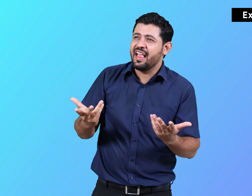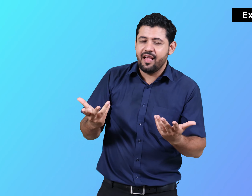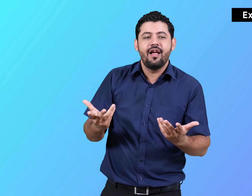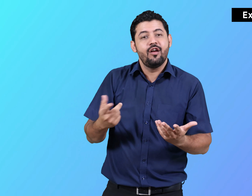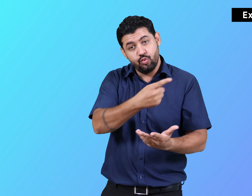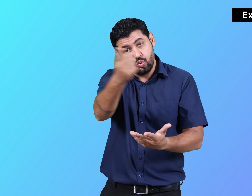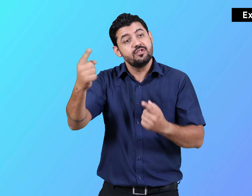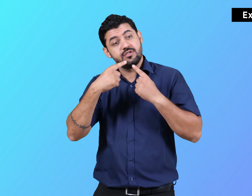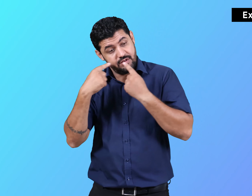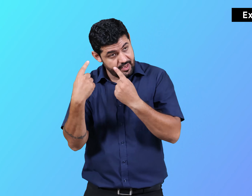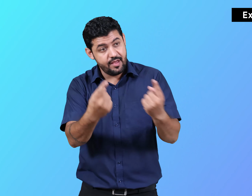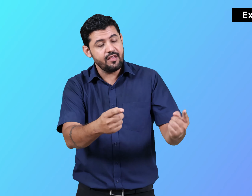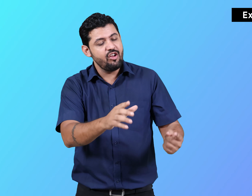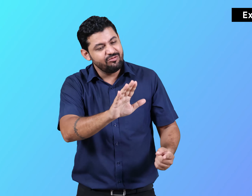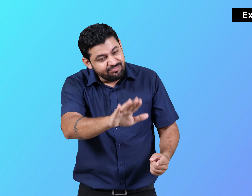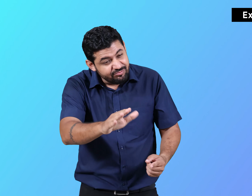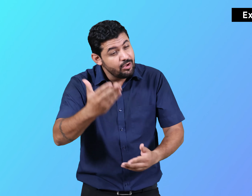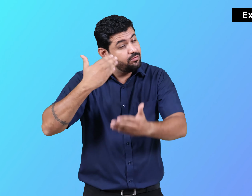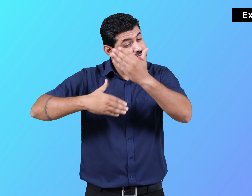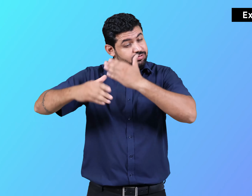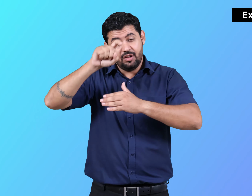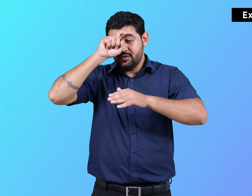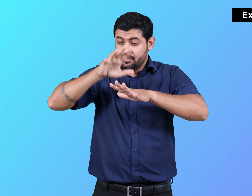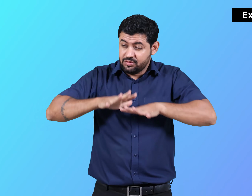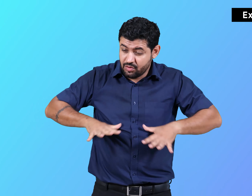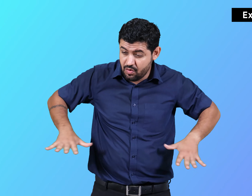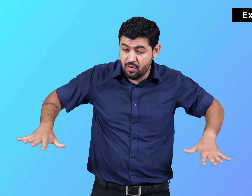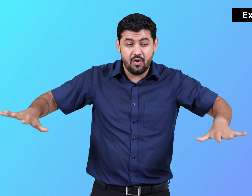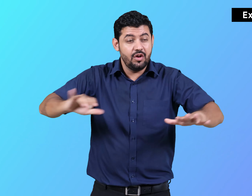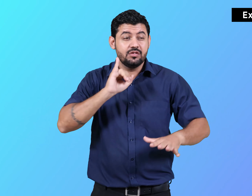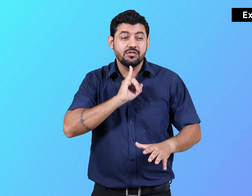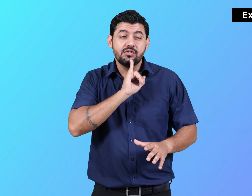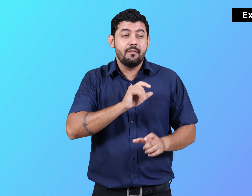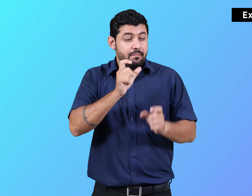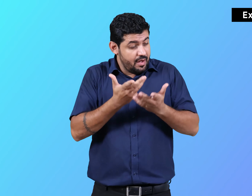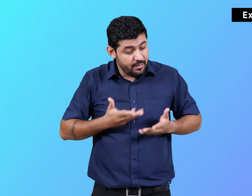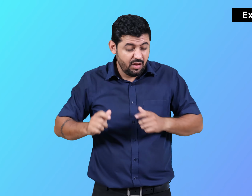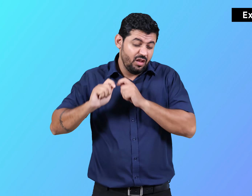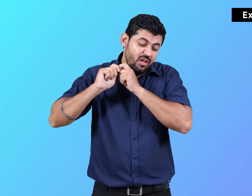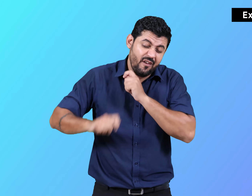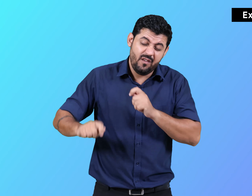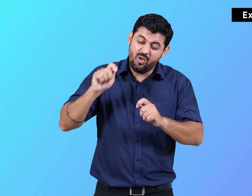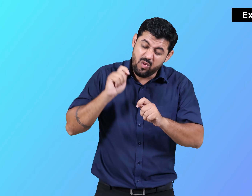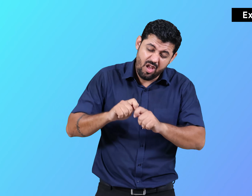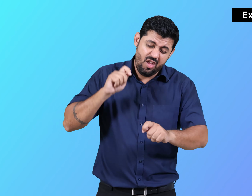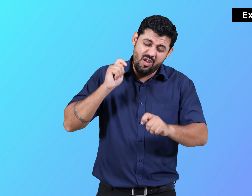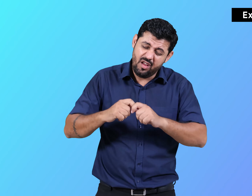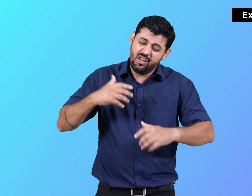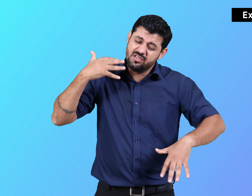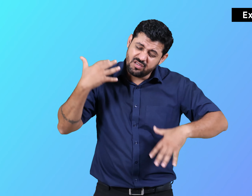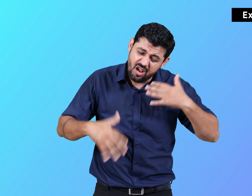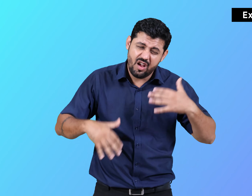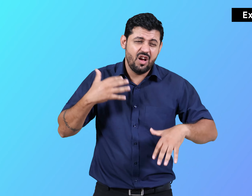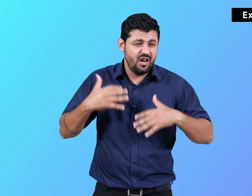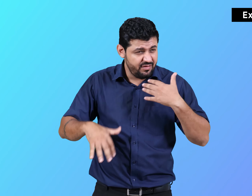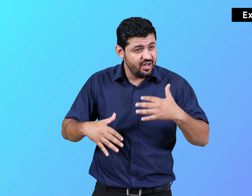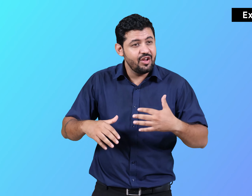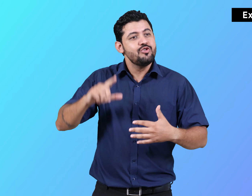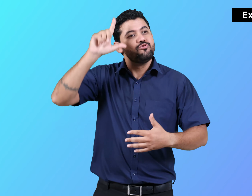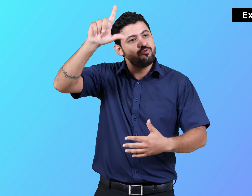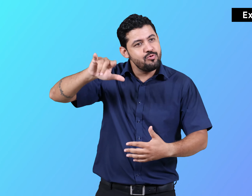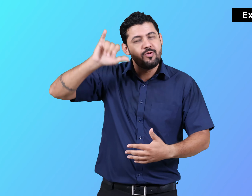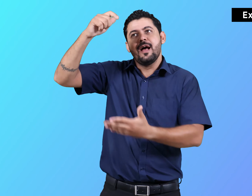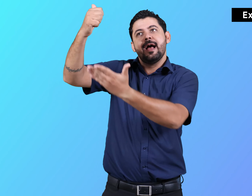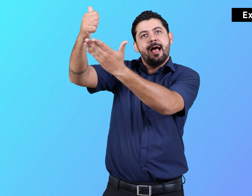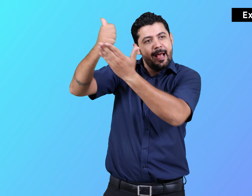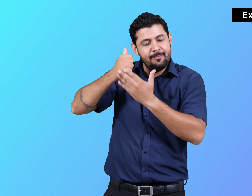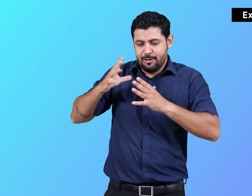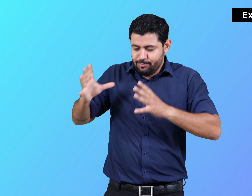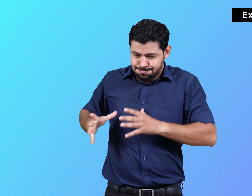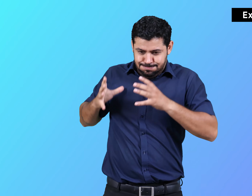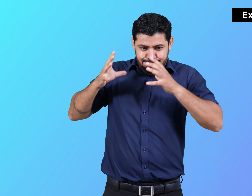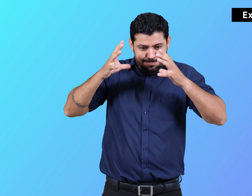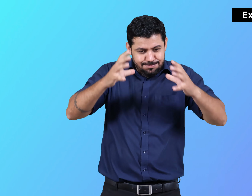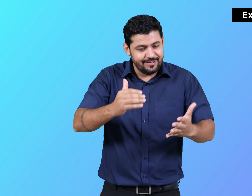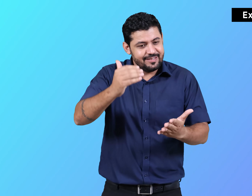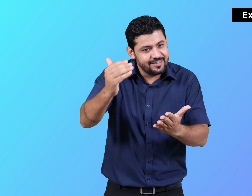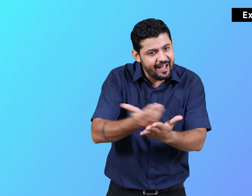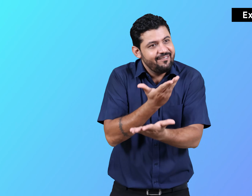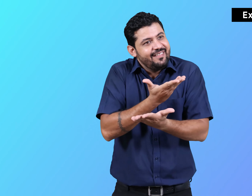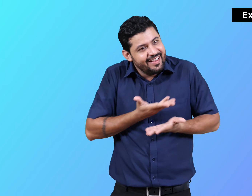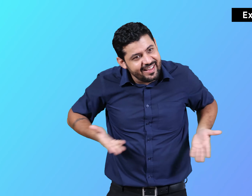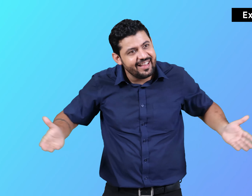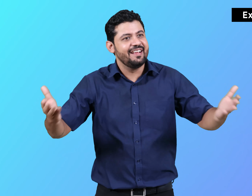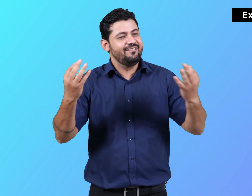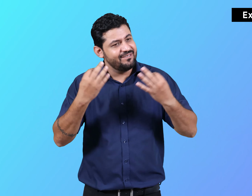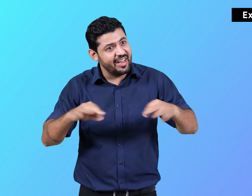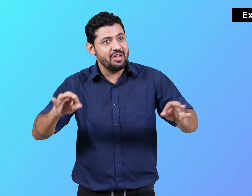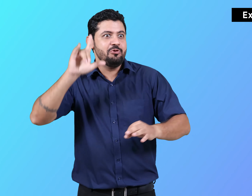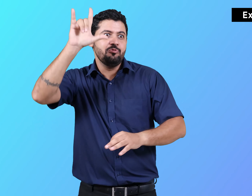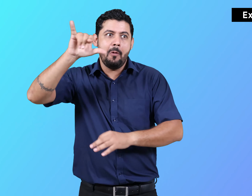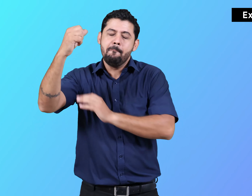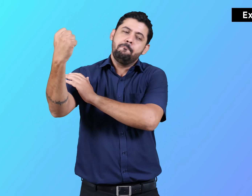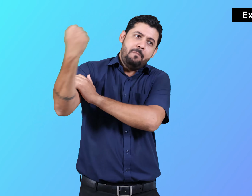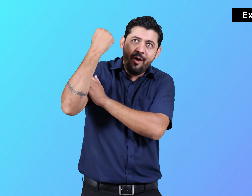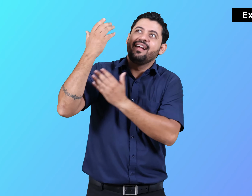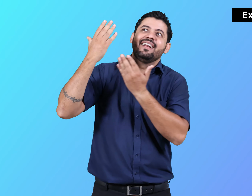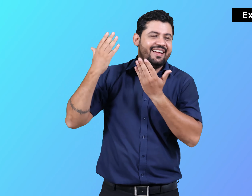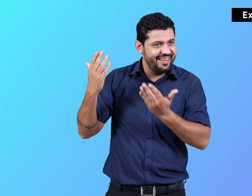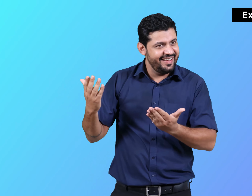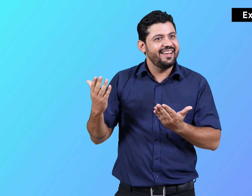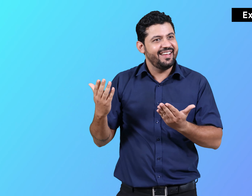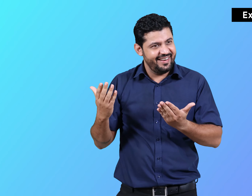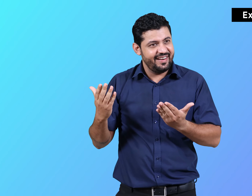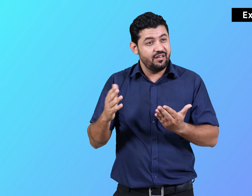And you will answer, ‘The LORD used his great power to save us from Egypt. We were slaves in that place, but he led us out and brought us here.